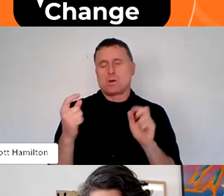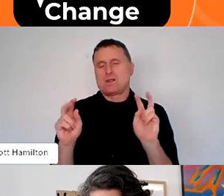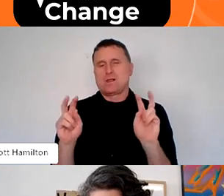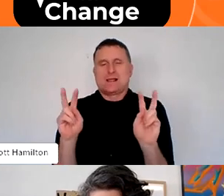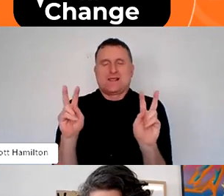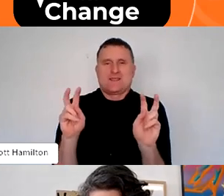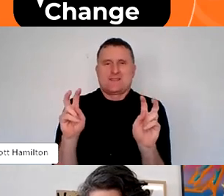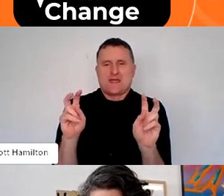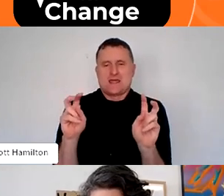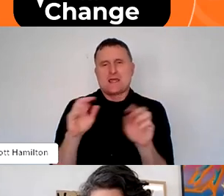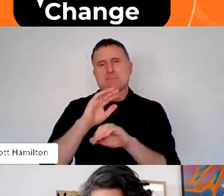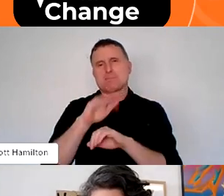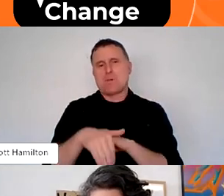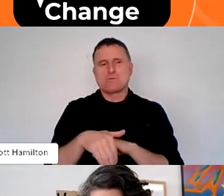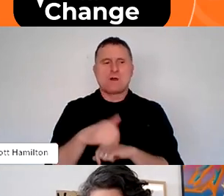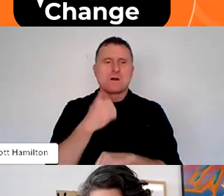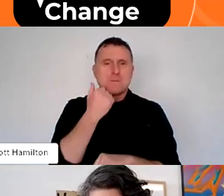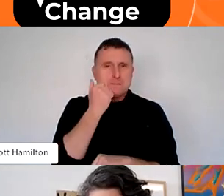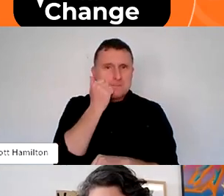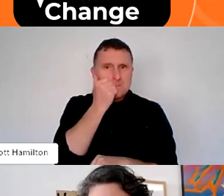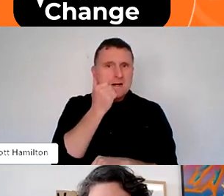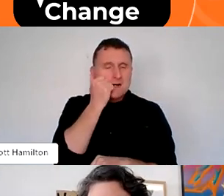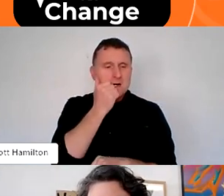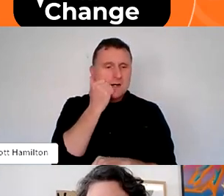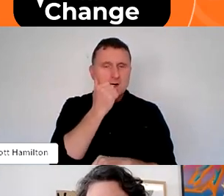kaupapa Māori education sector and making sure that mokopuna whaikaha